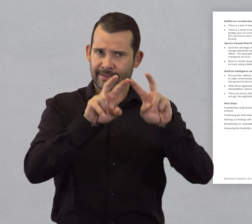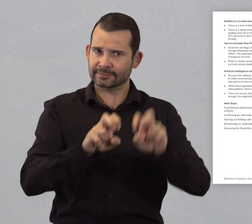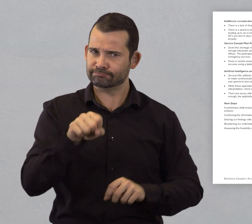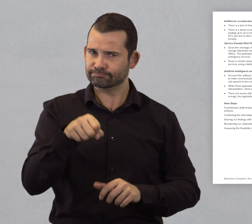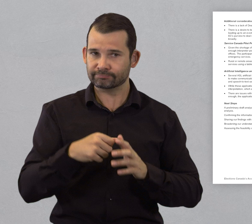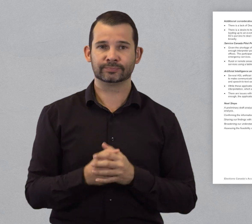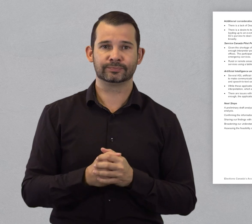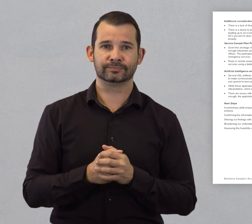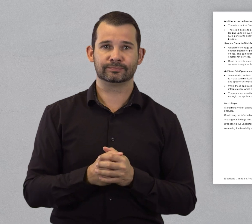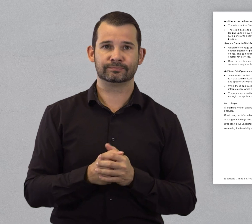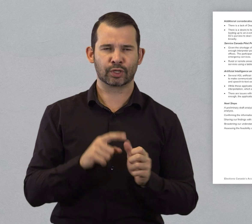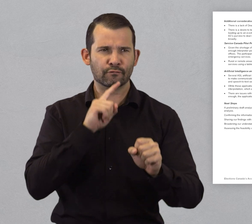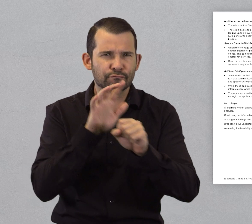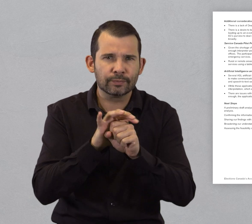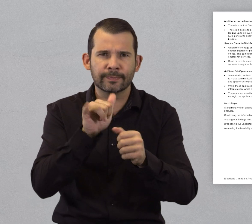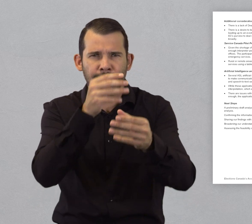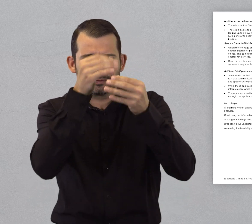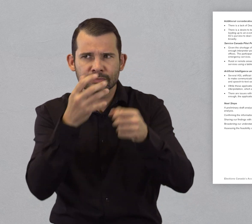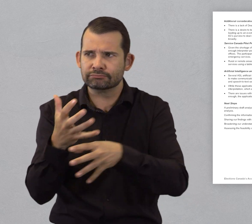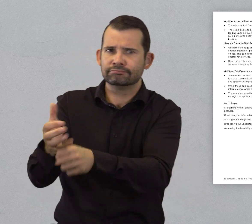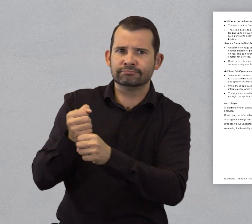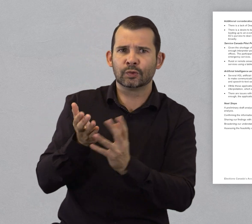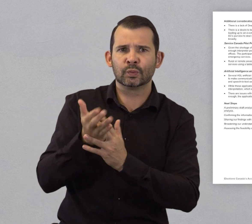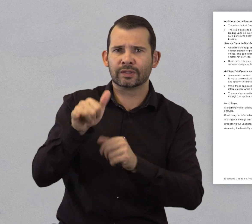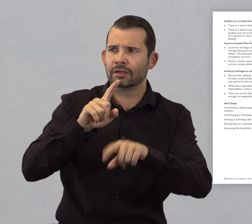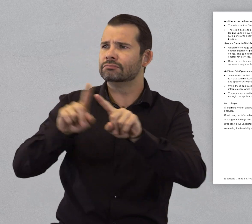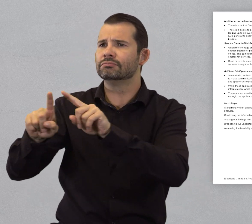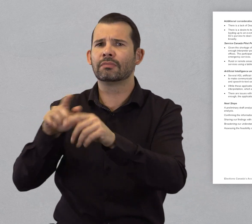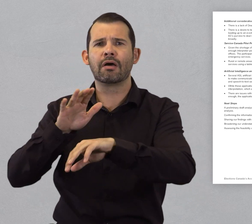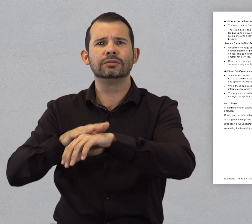Confirming the information captured during the various consultations.